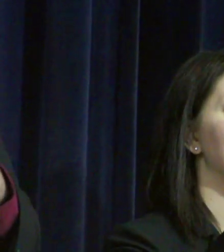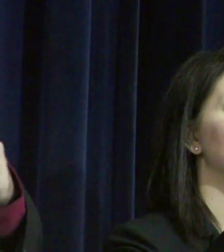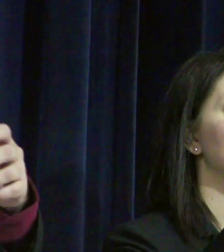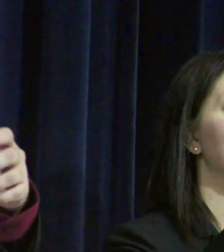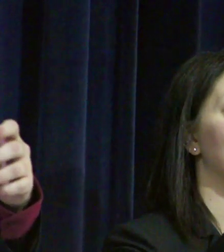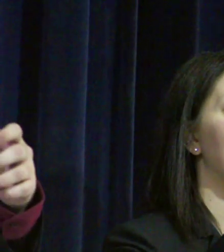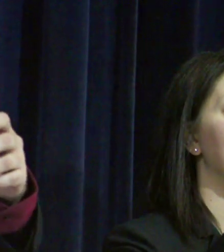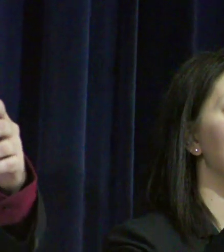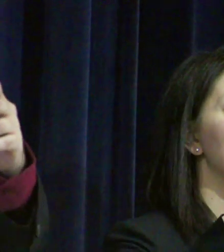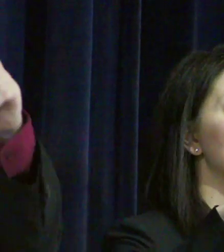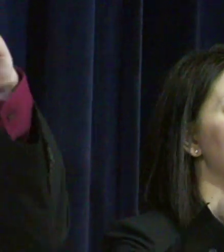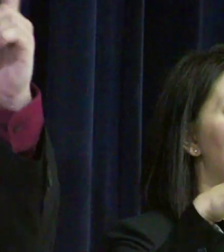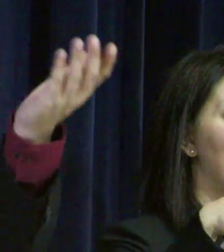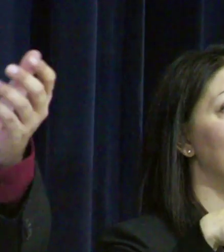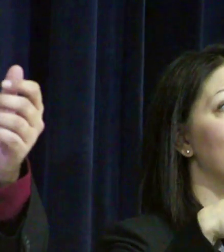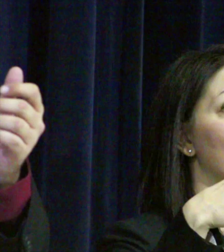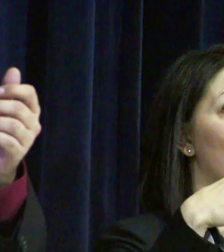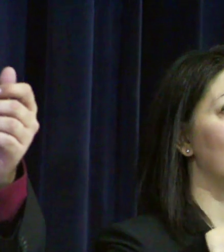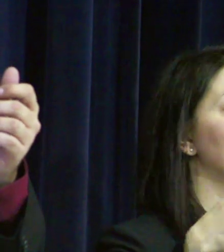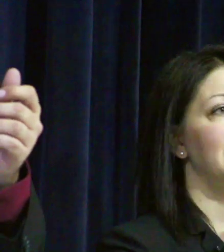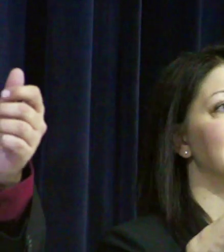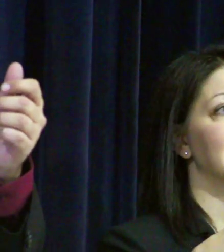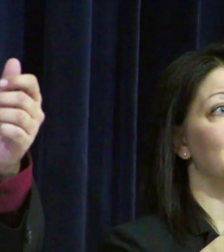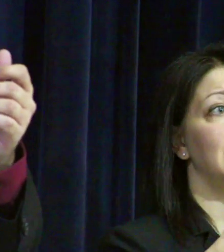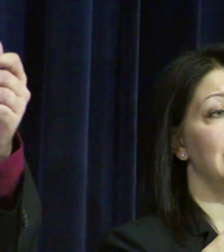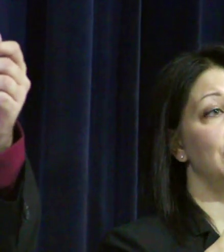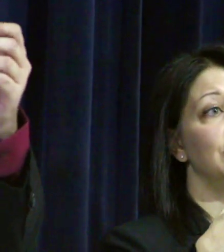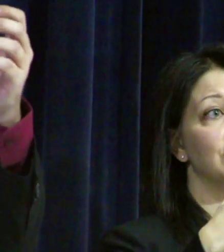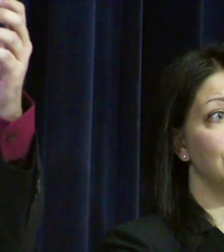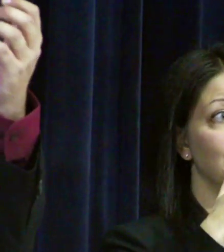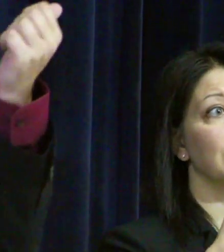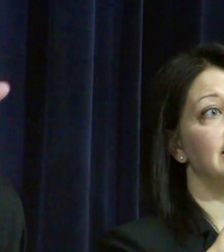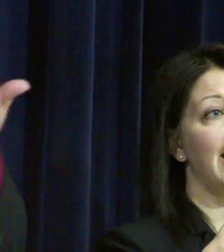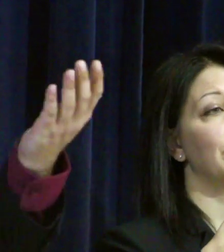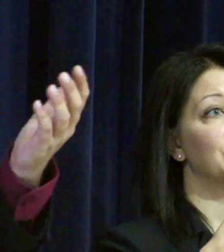But Ihink here in North Carolina, we have all of the pieces that we need to really tackle